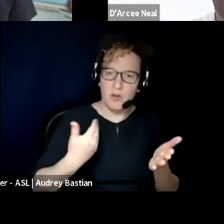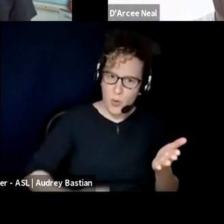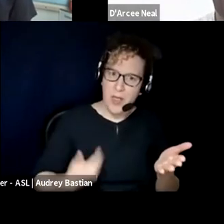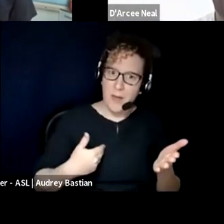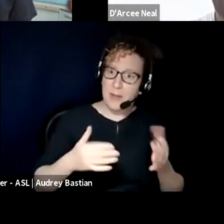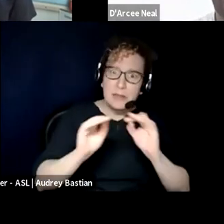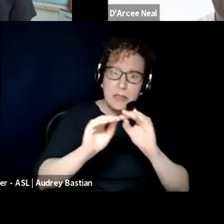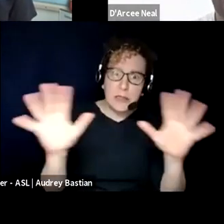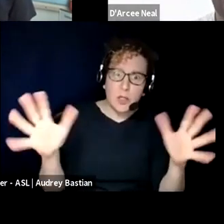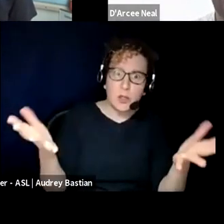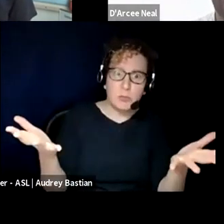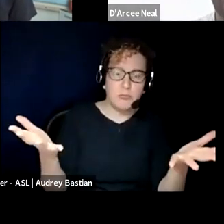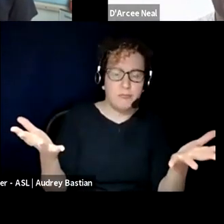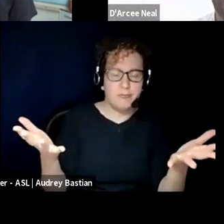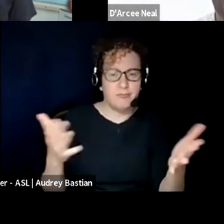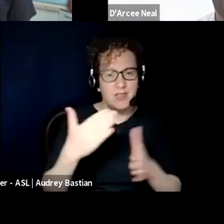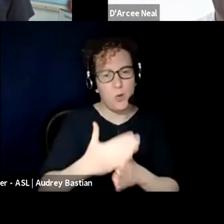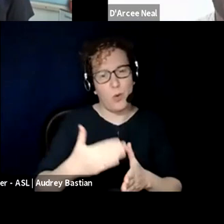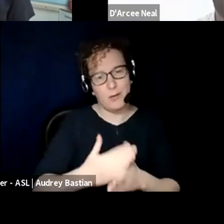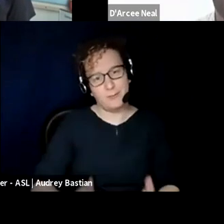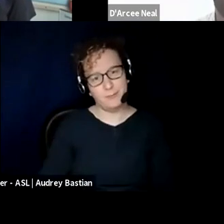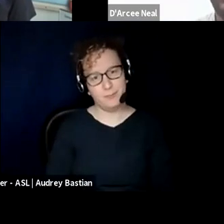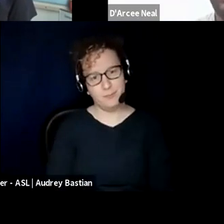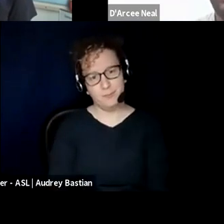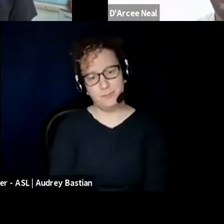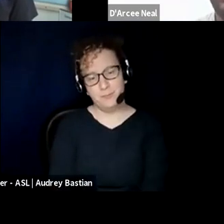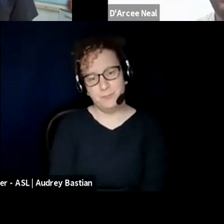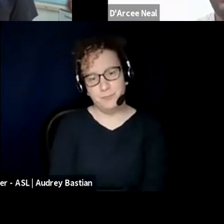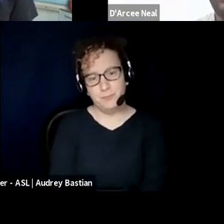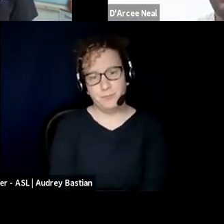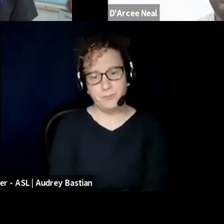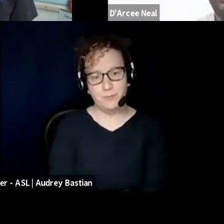can be annoying. MARAINA MONTGOMERY: Thank you. Thank you.